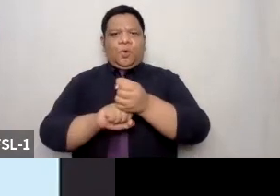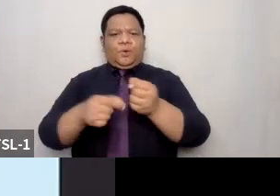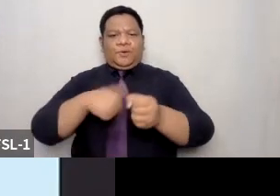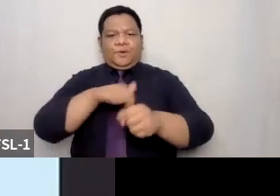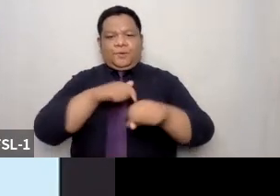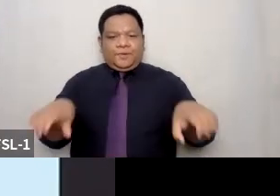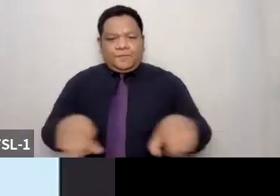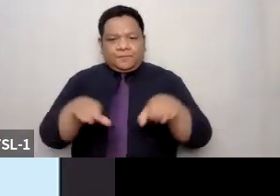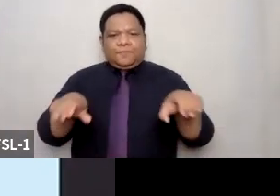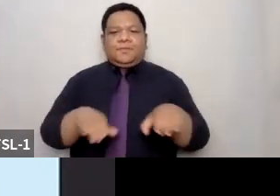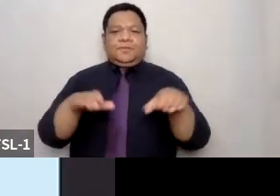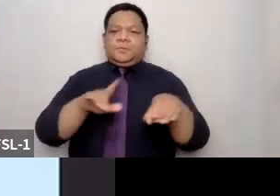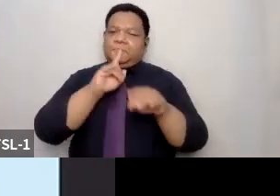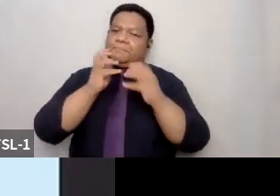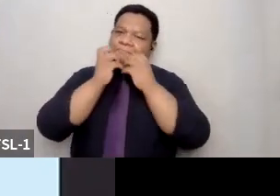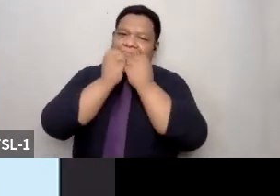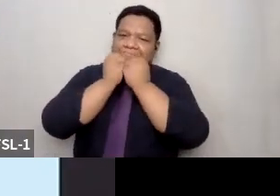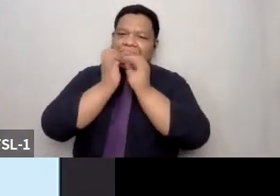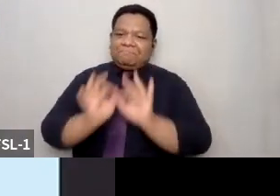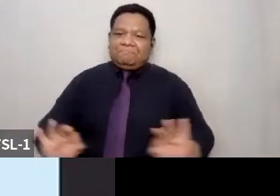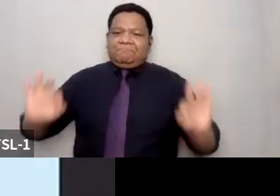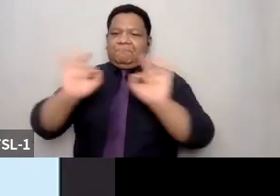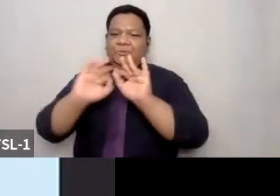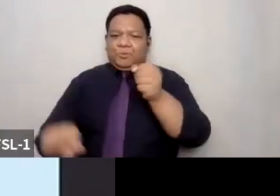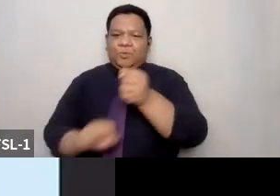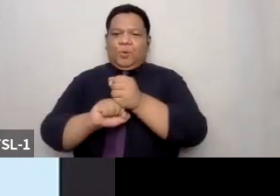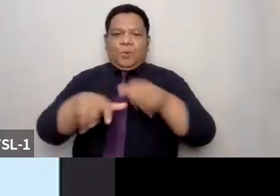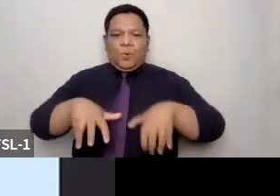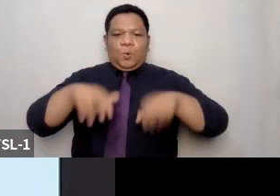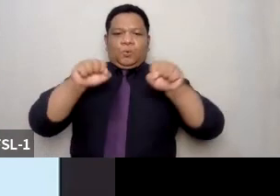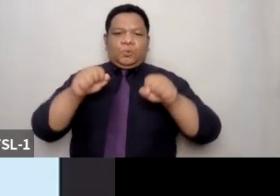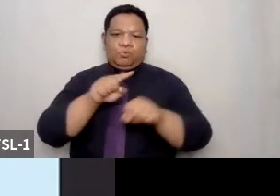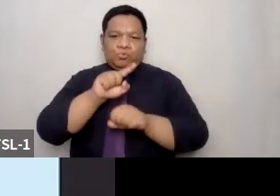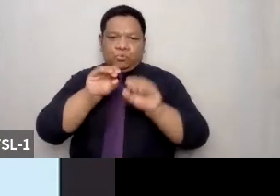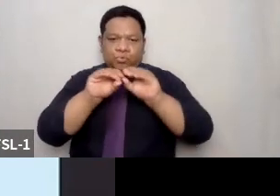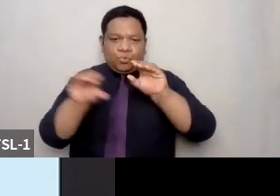Your support is very valuable for hosting us here in your Zoom and your Facebook page.